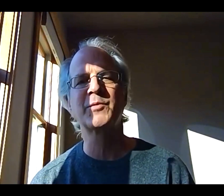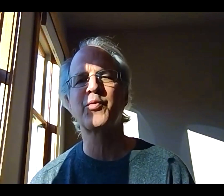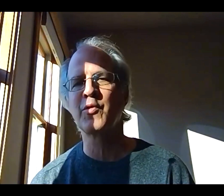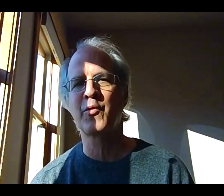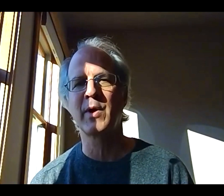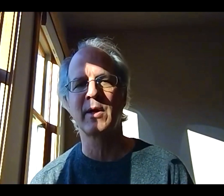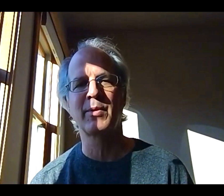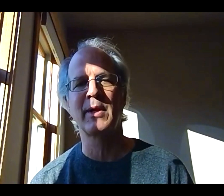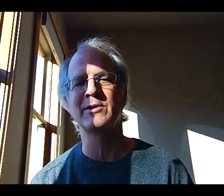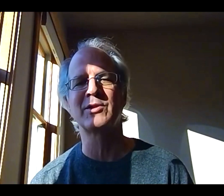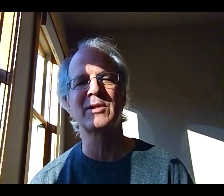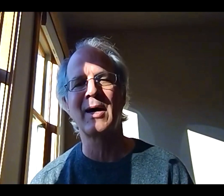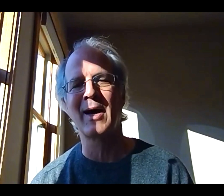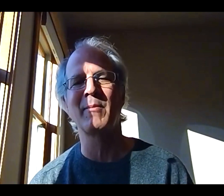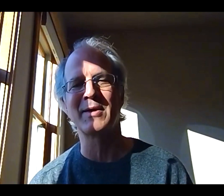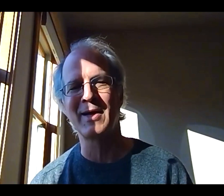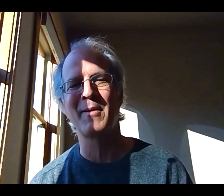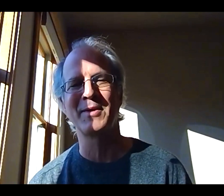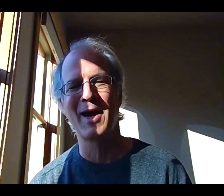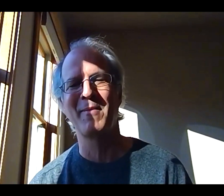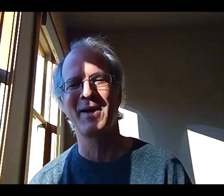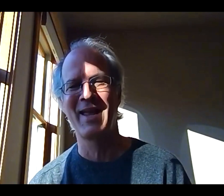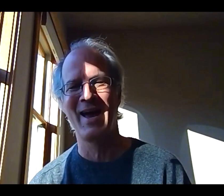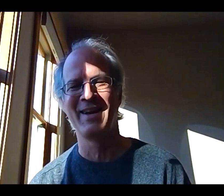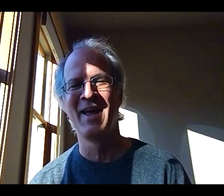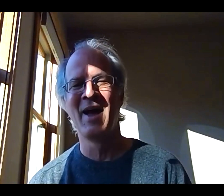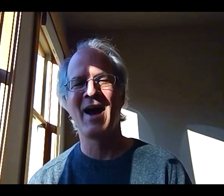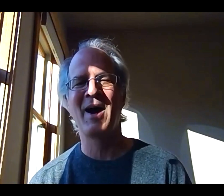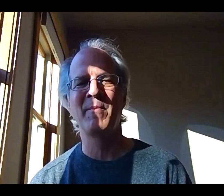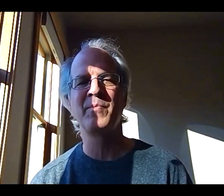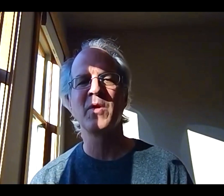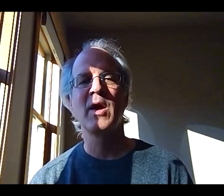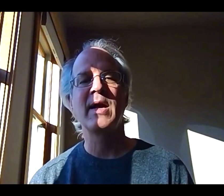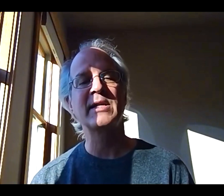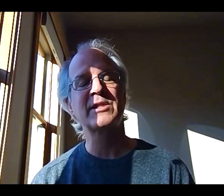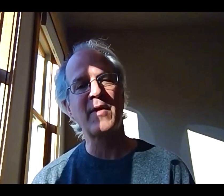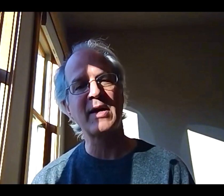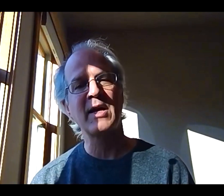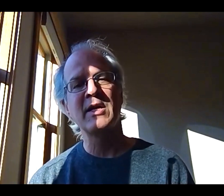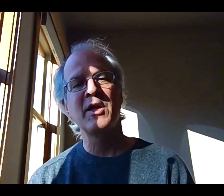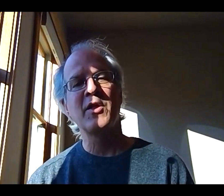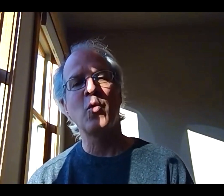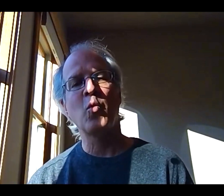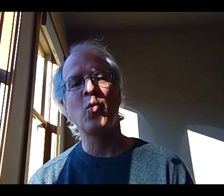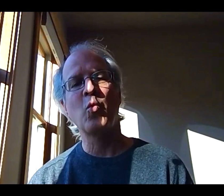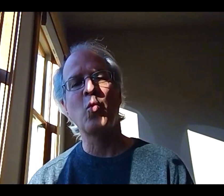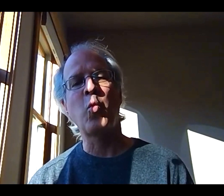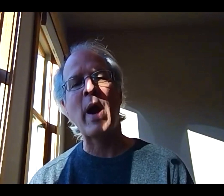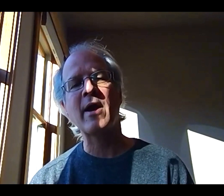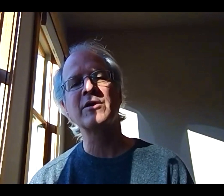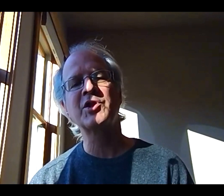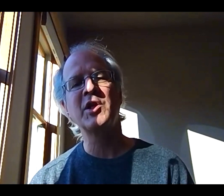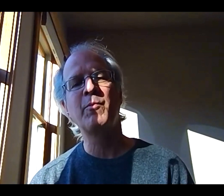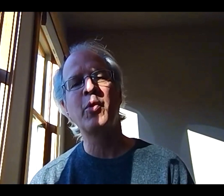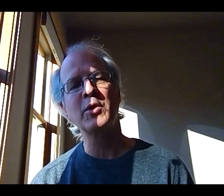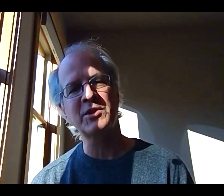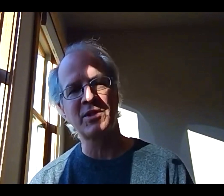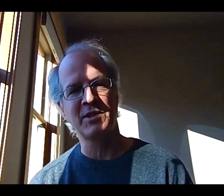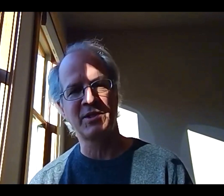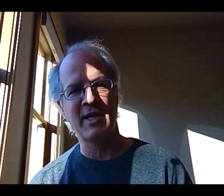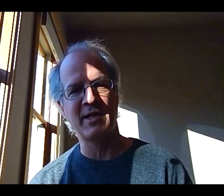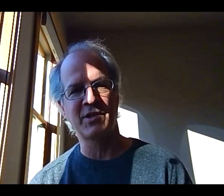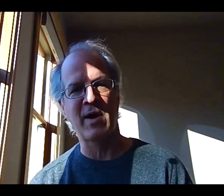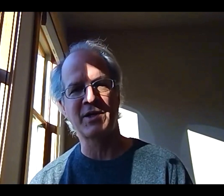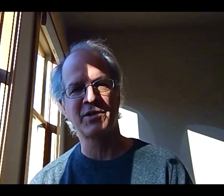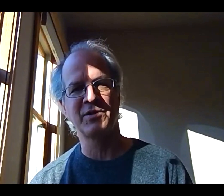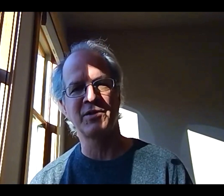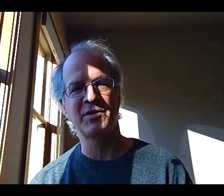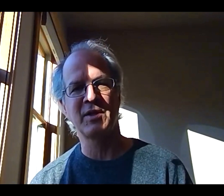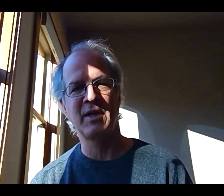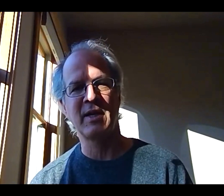proofreading plays time and time and time again, it's where she puts the stage directions